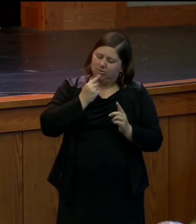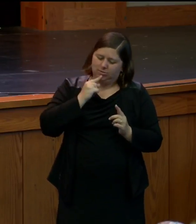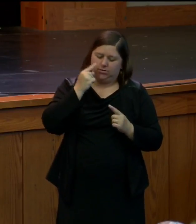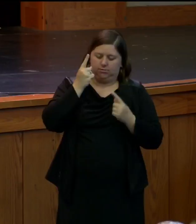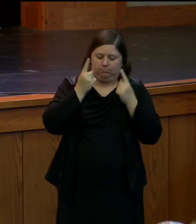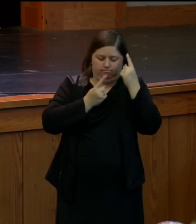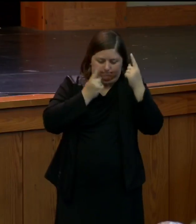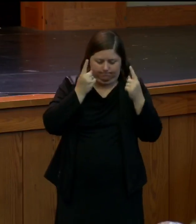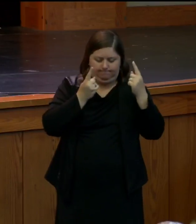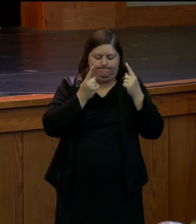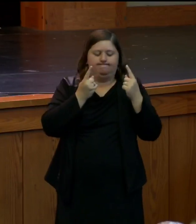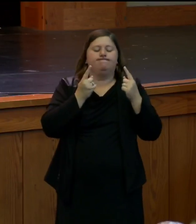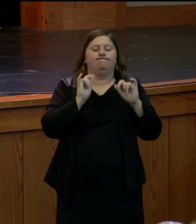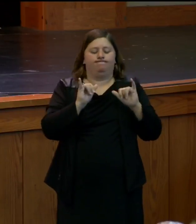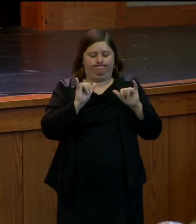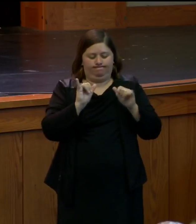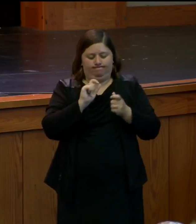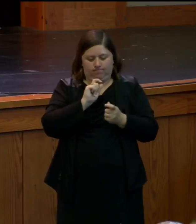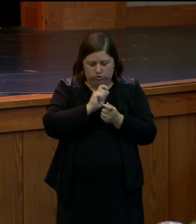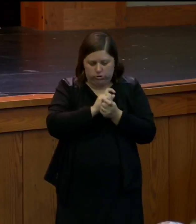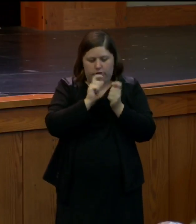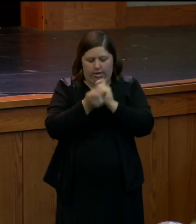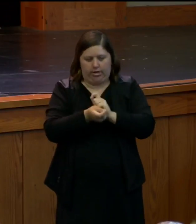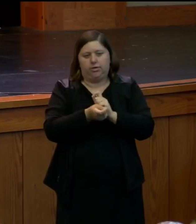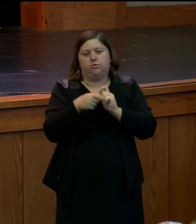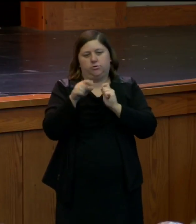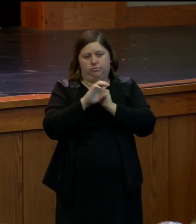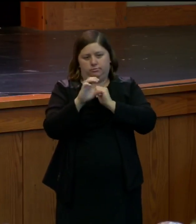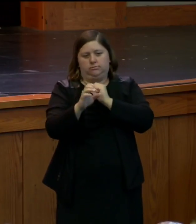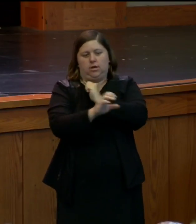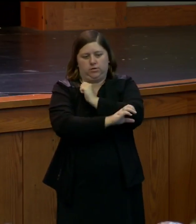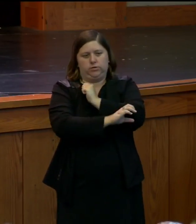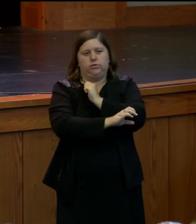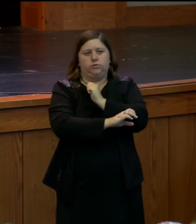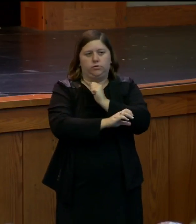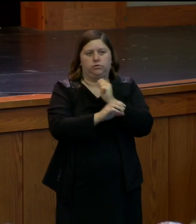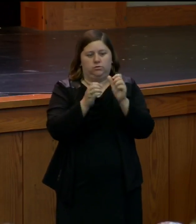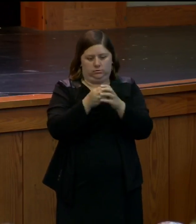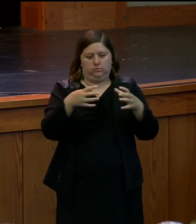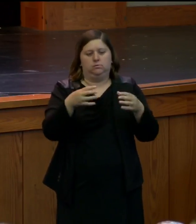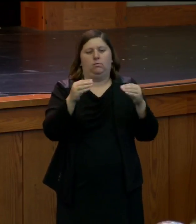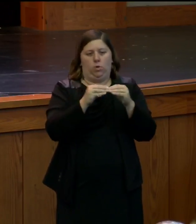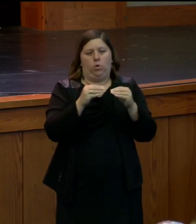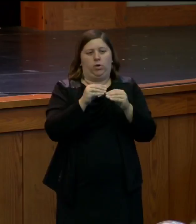TRY TO EDIT AND TO AMEND THE CONSTITUTION TO THIS EFFECT.